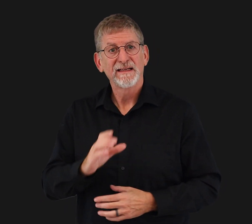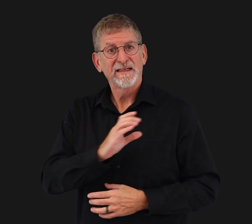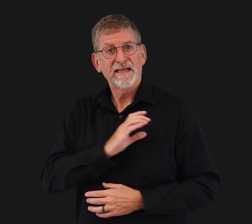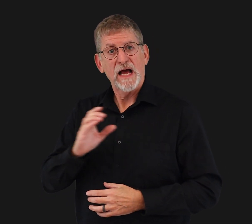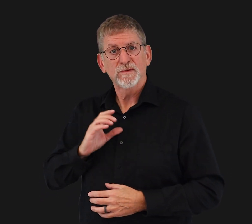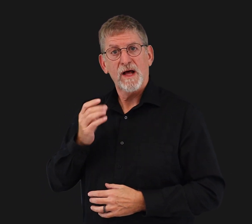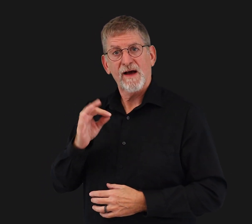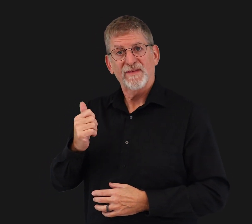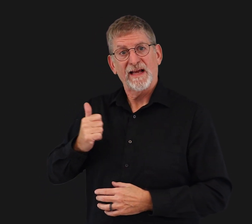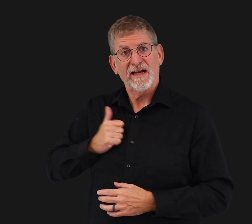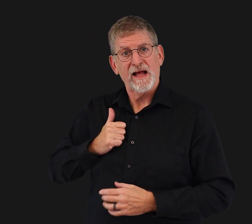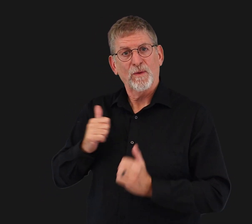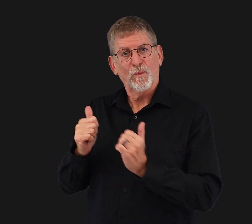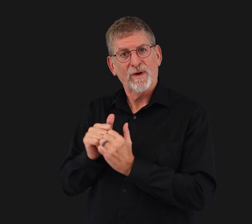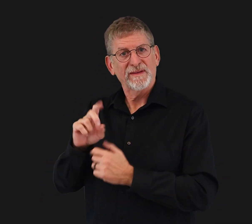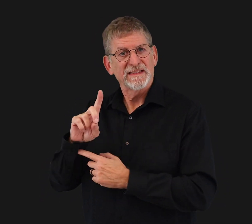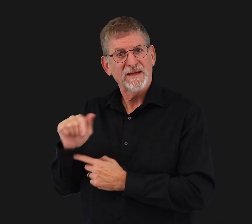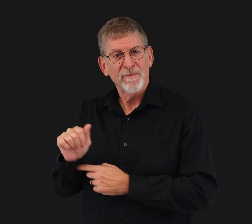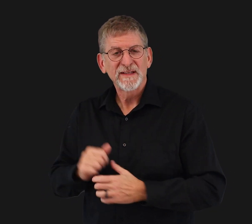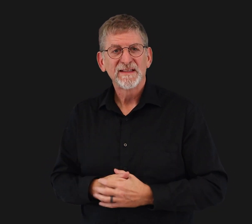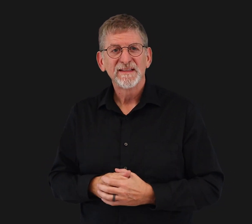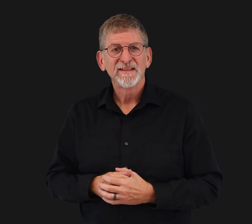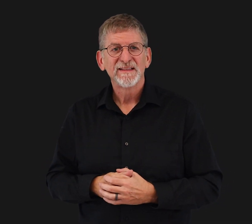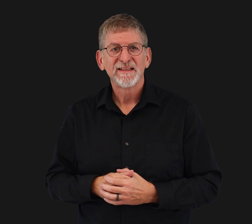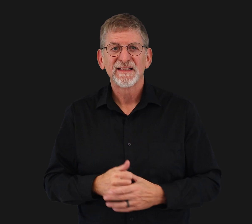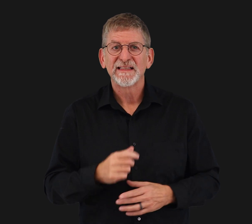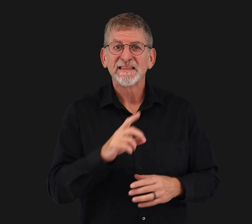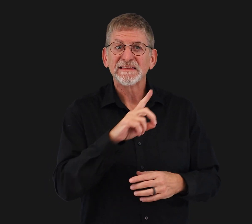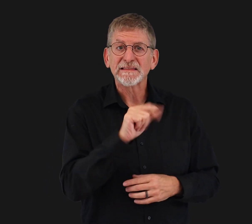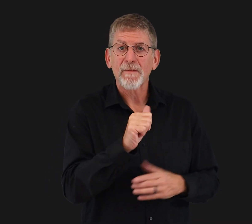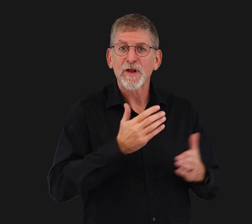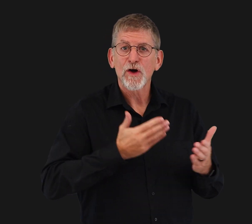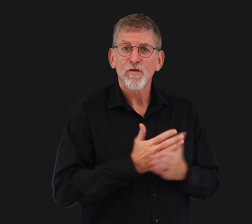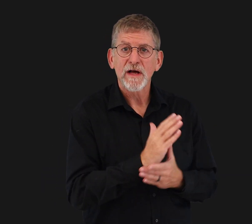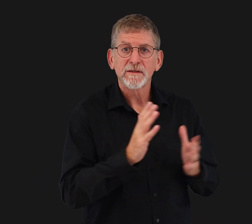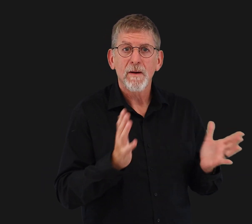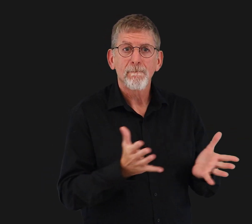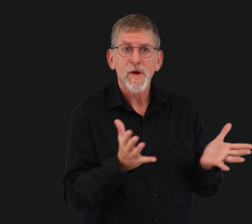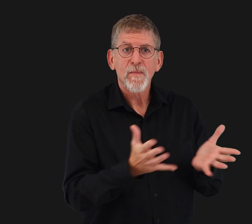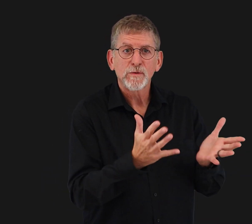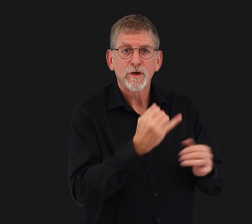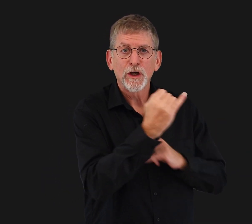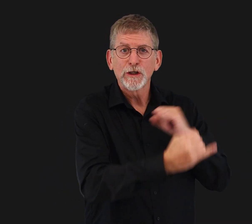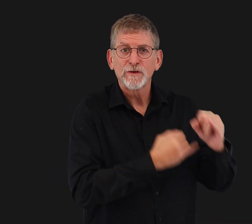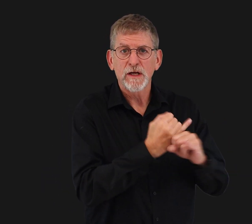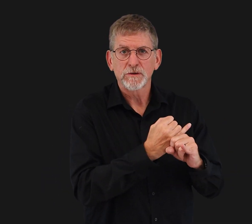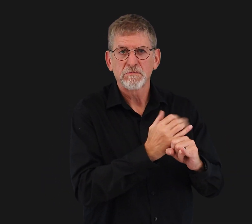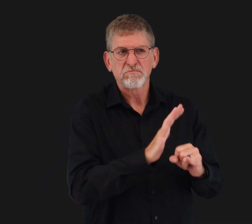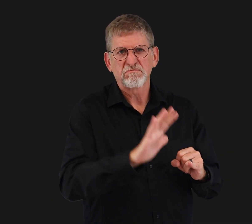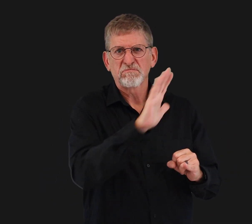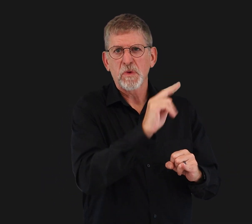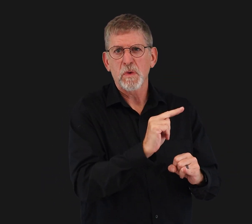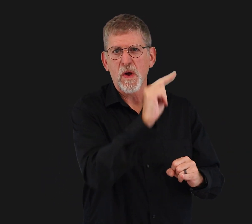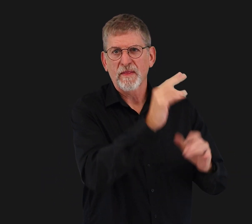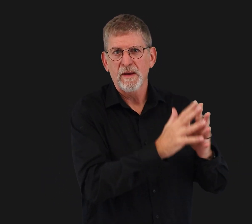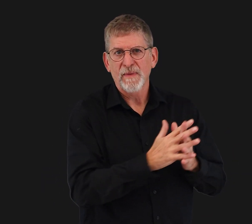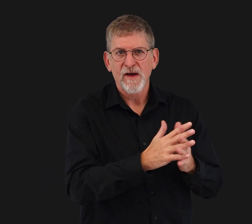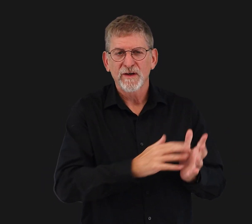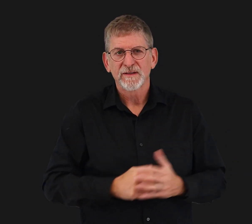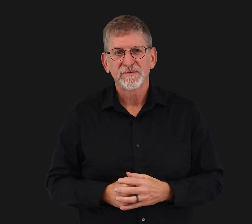• Council of Canadians with Disabilities • Disability Rights Promotion International (North America)